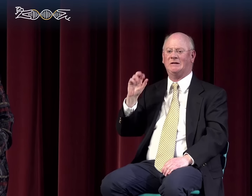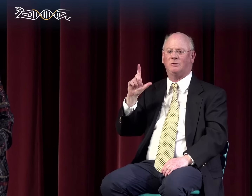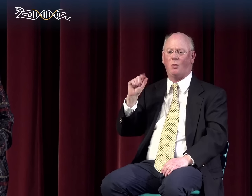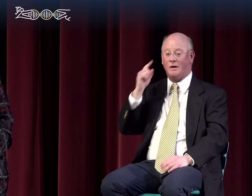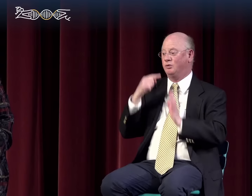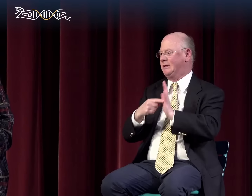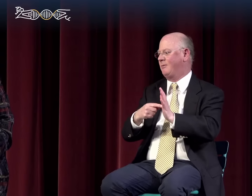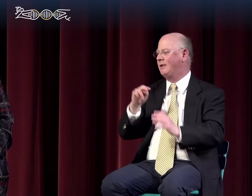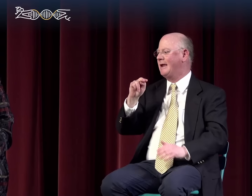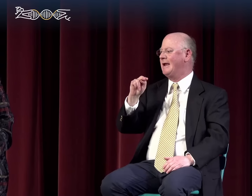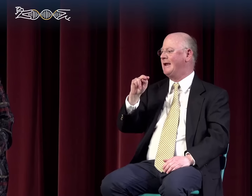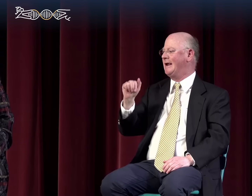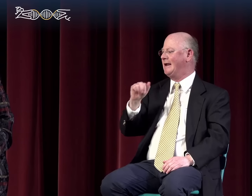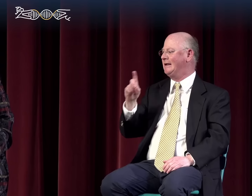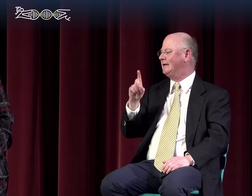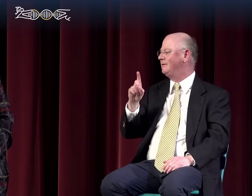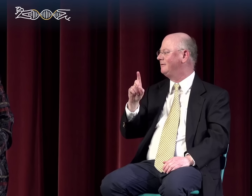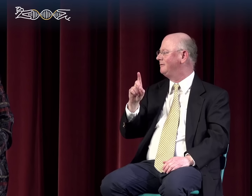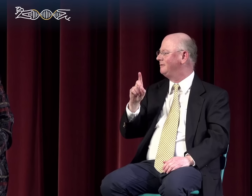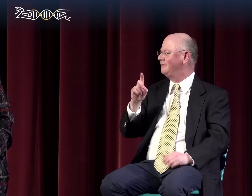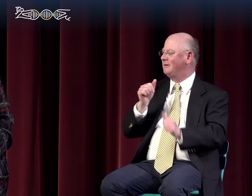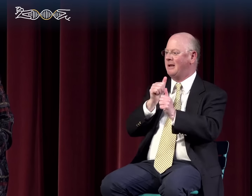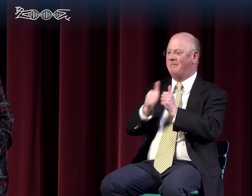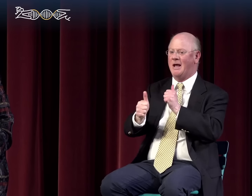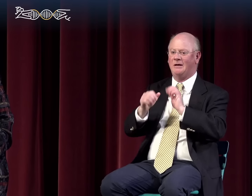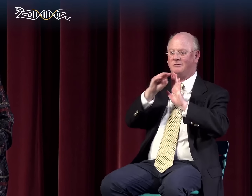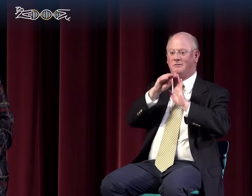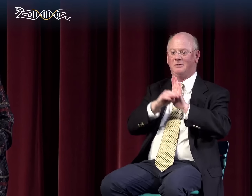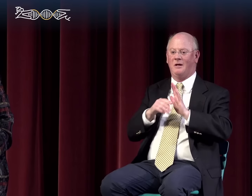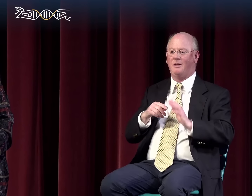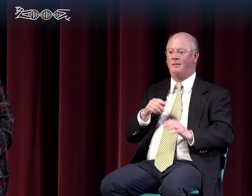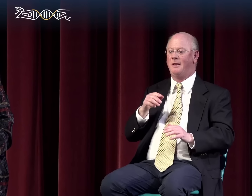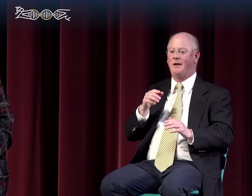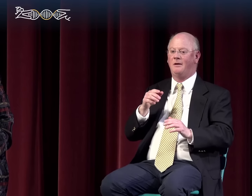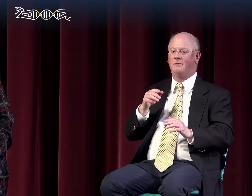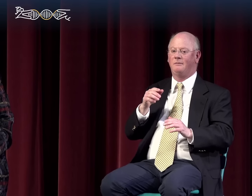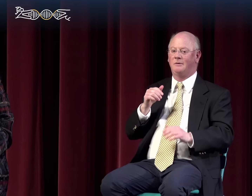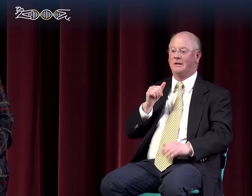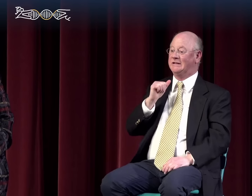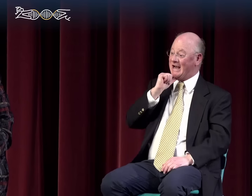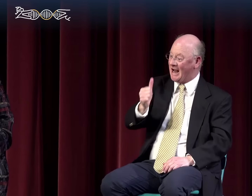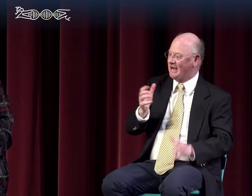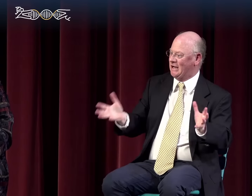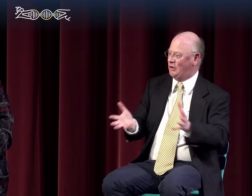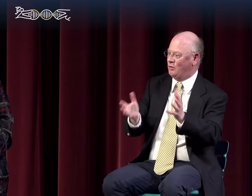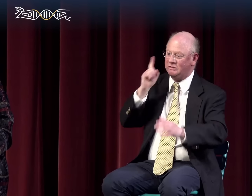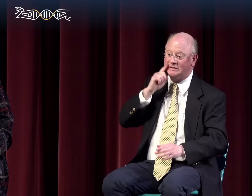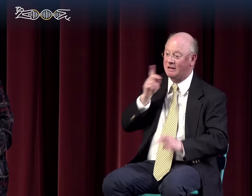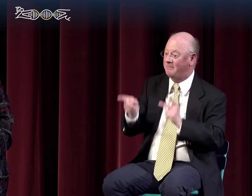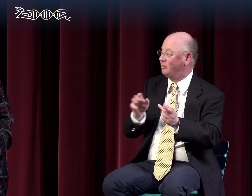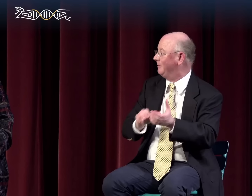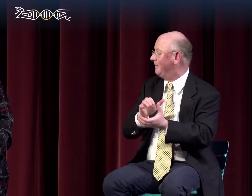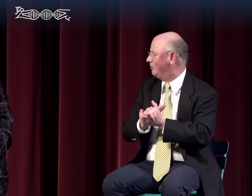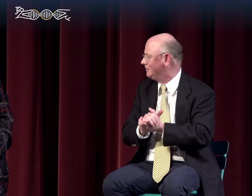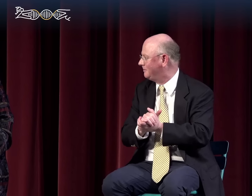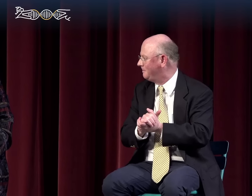because NAD has in the past on their platform said they encouraged Deaf people